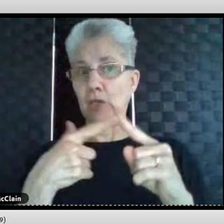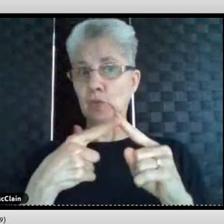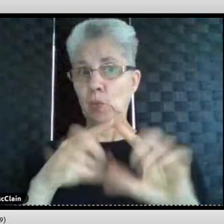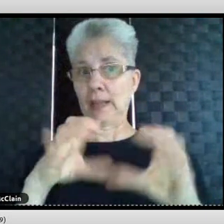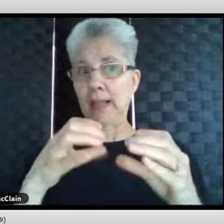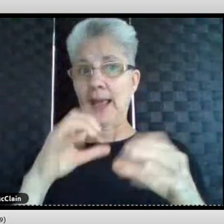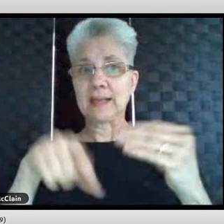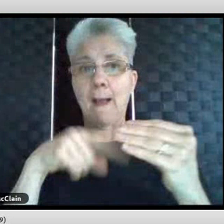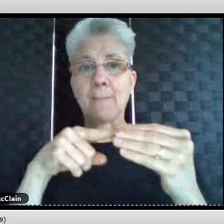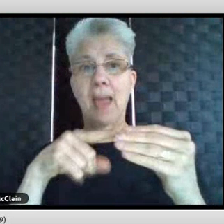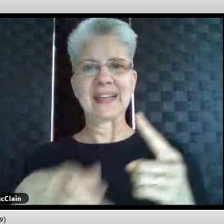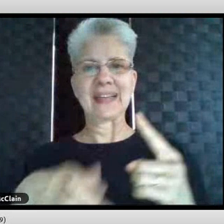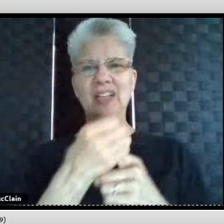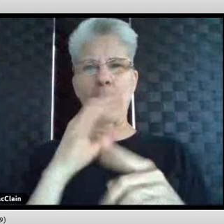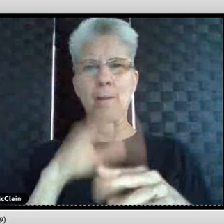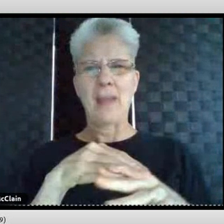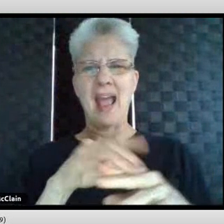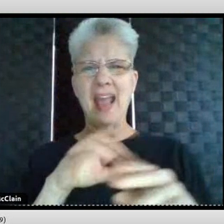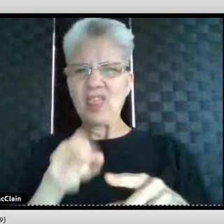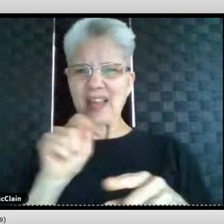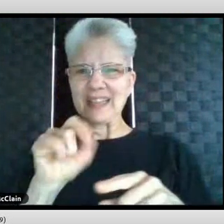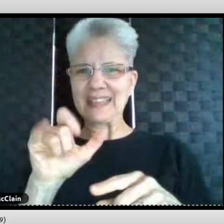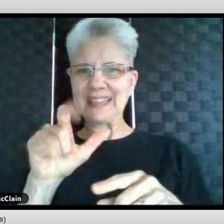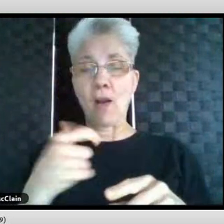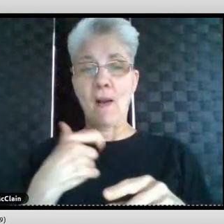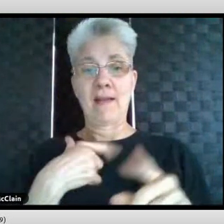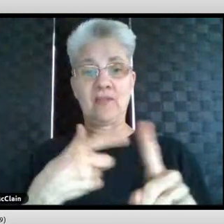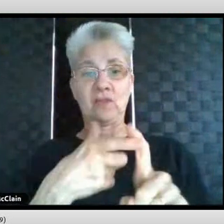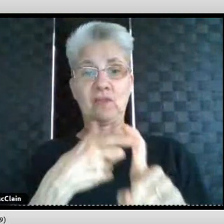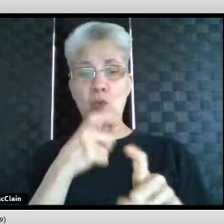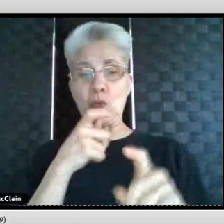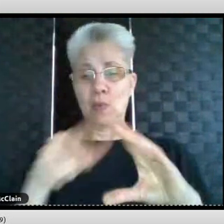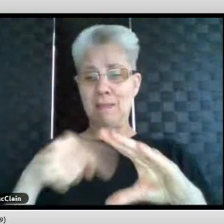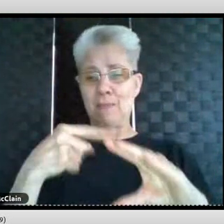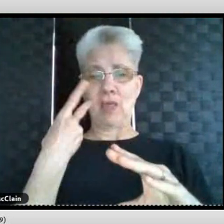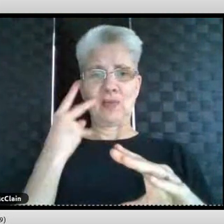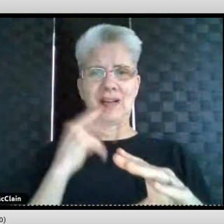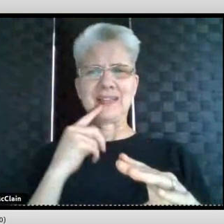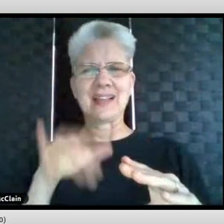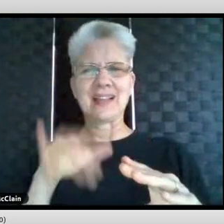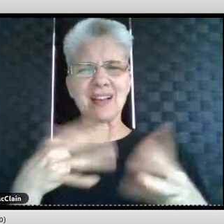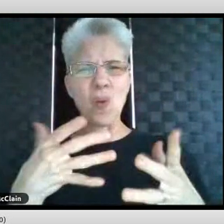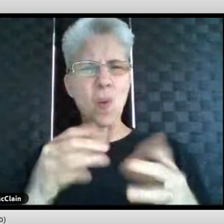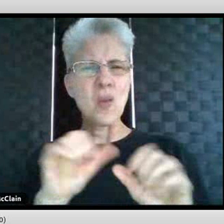on "Catch 'Em By The Tail." I had a friend who e-mailed the other day, and he said, "What are your webinars on this week?"